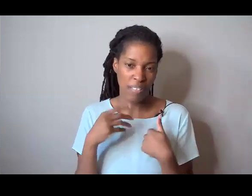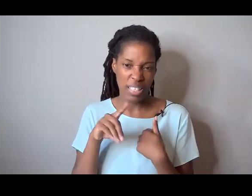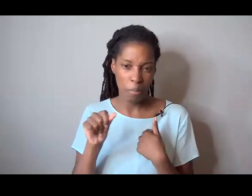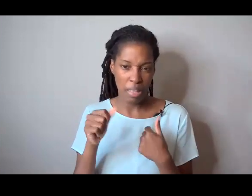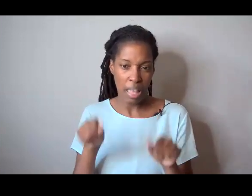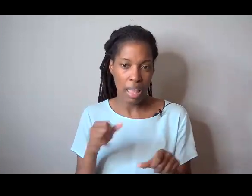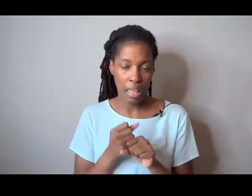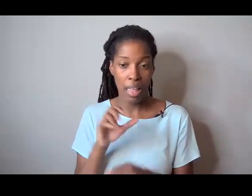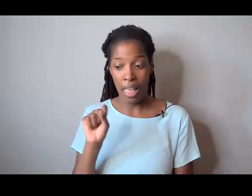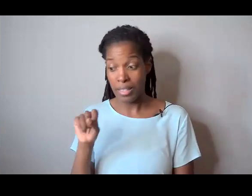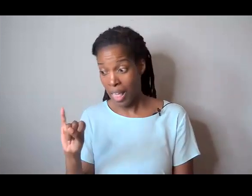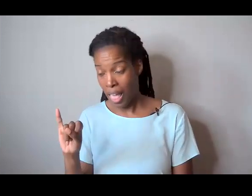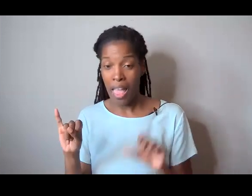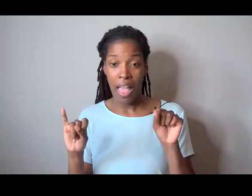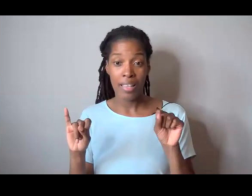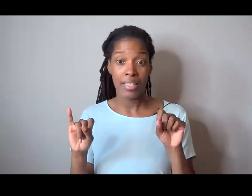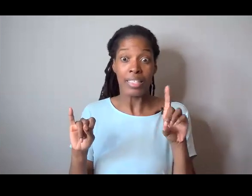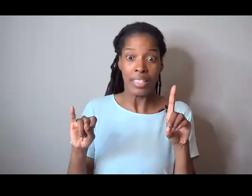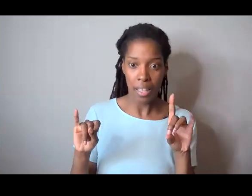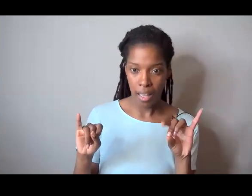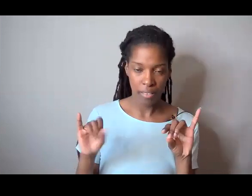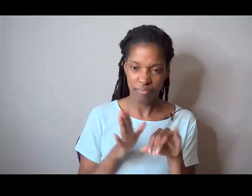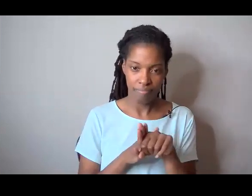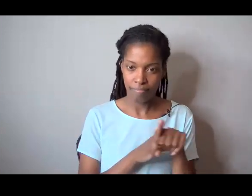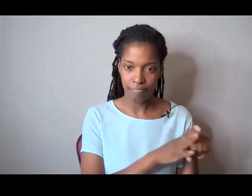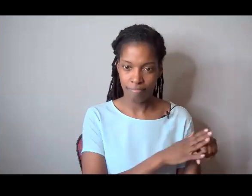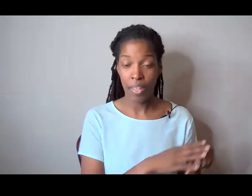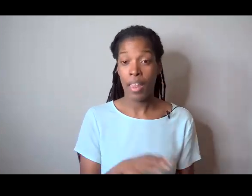Nor will we be tackling the Medicare that comes with that benefit.